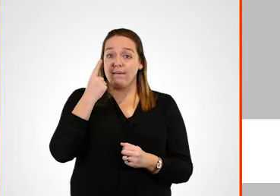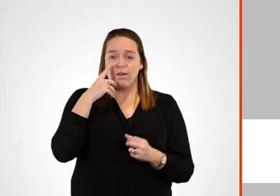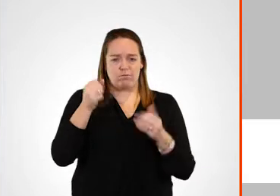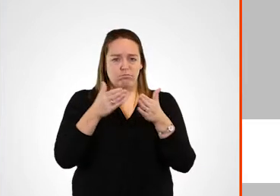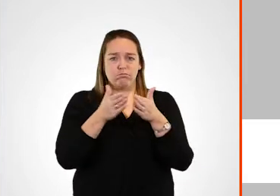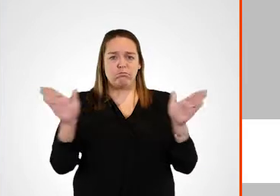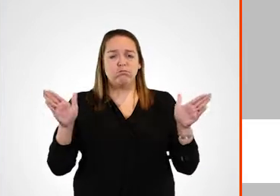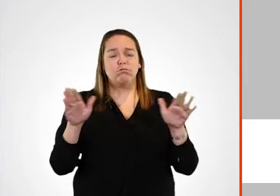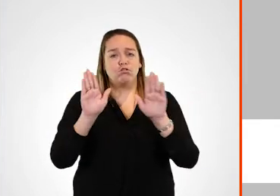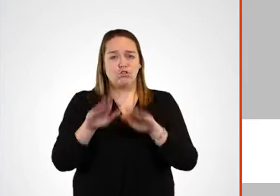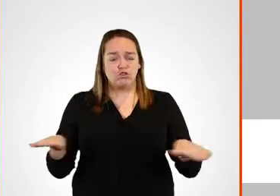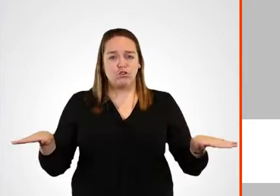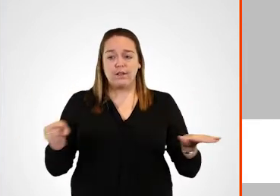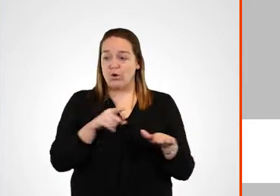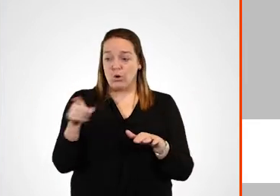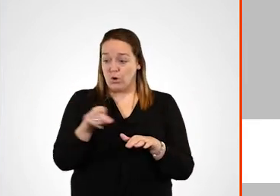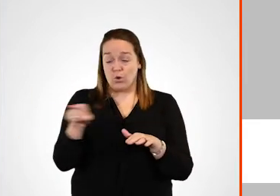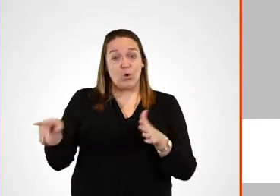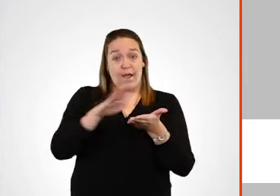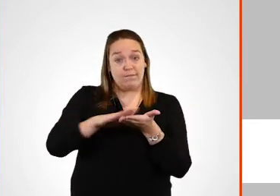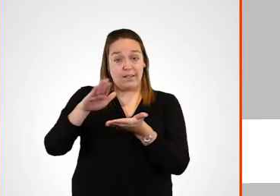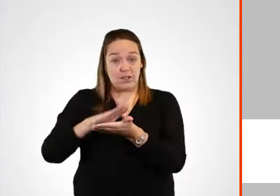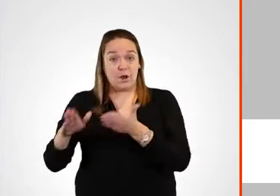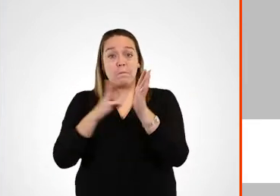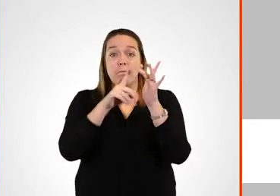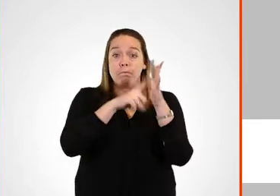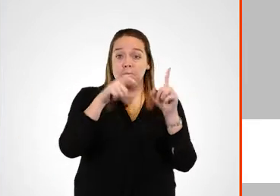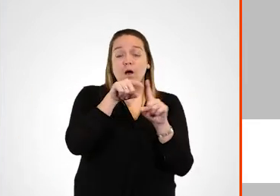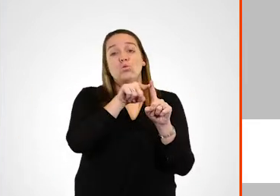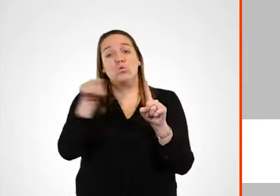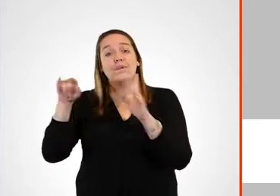of kids who are hard of hearing from mild to severe hearing losses